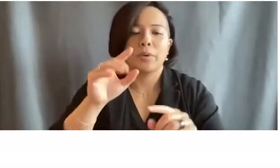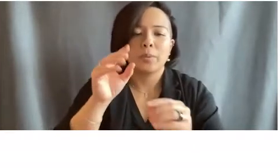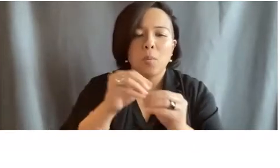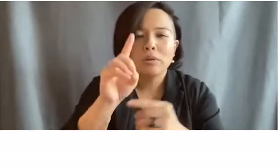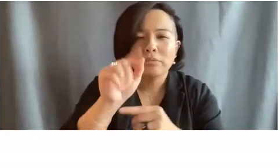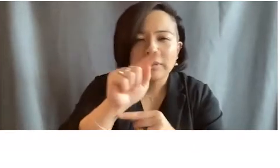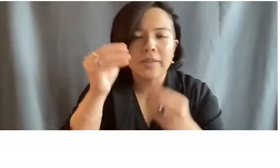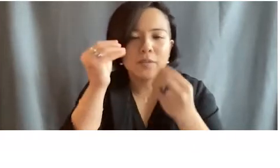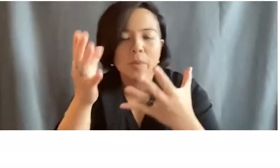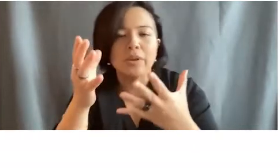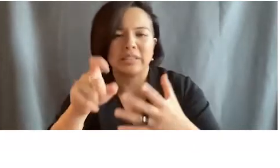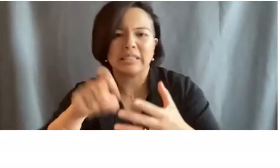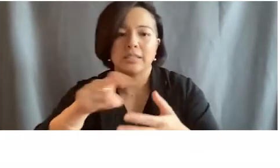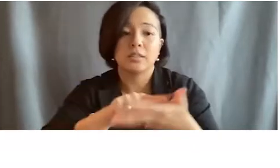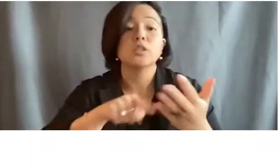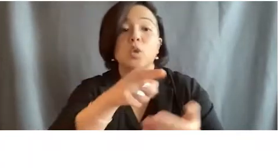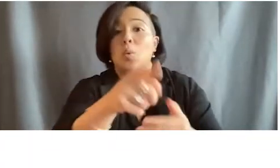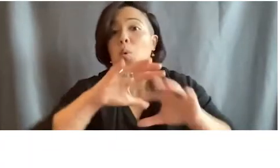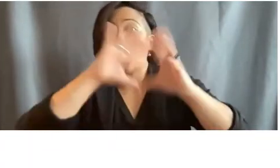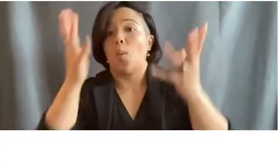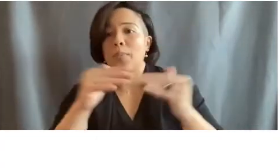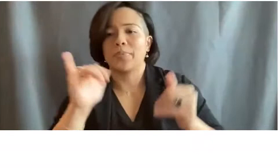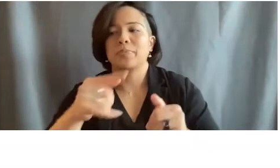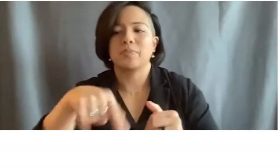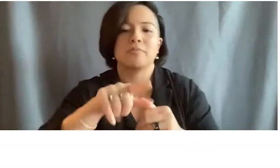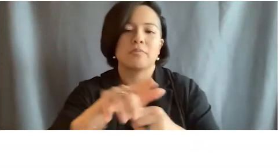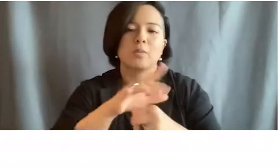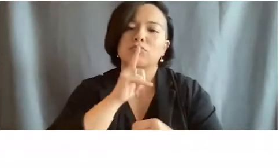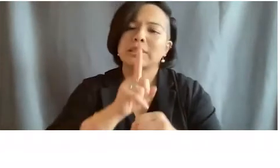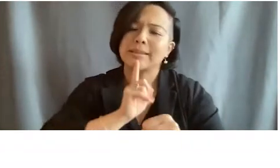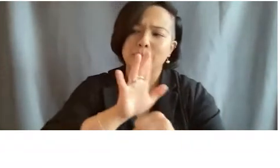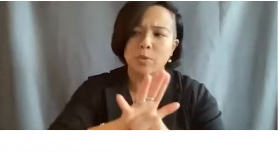closely with our long-standing colleagues